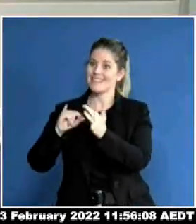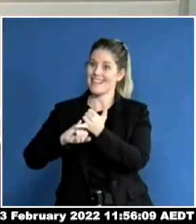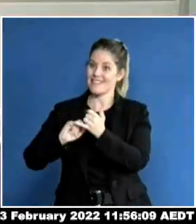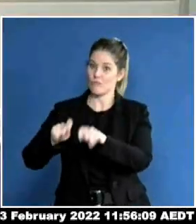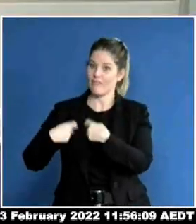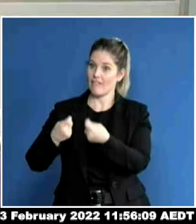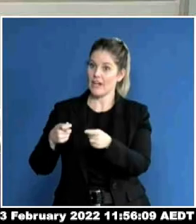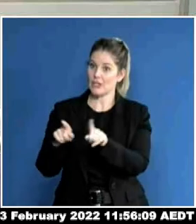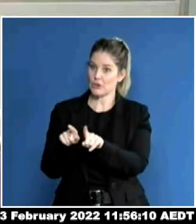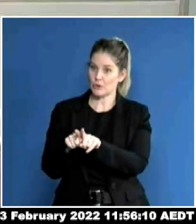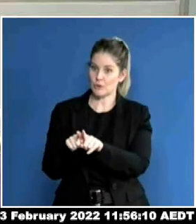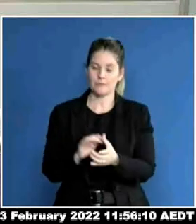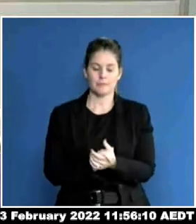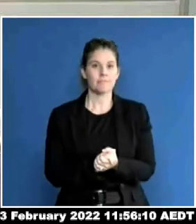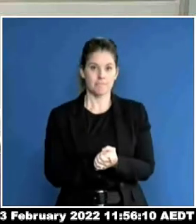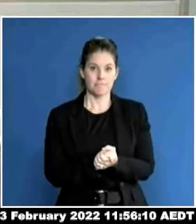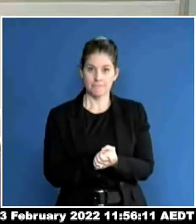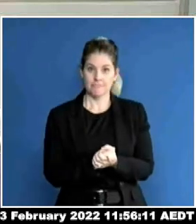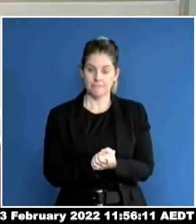Yes. So Simon speaking.